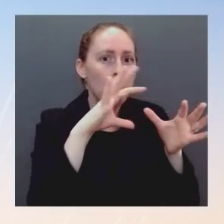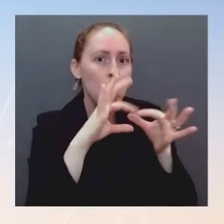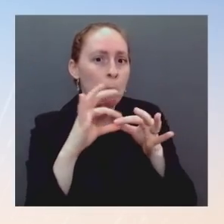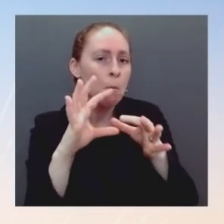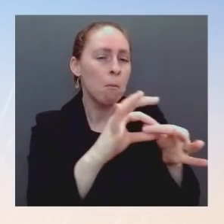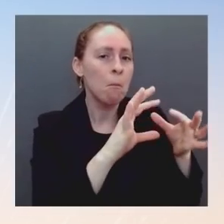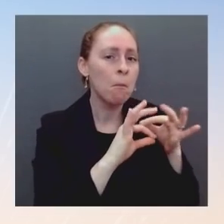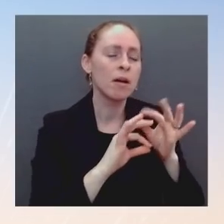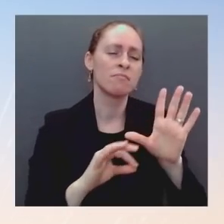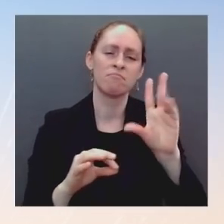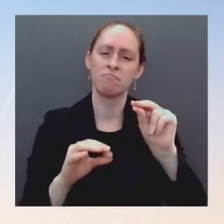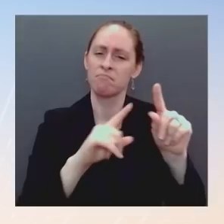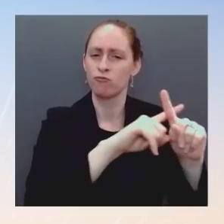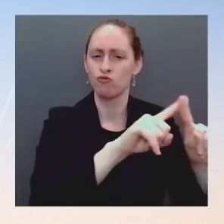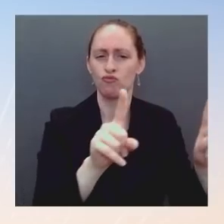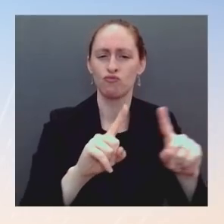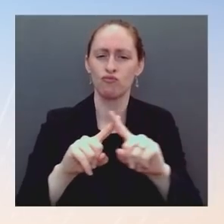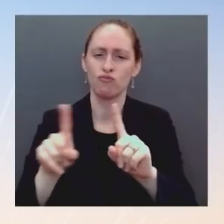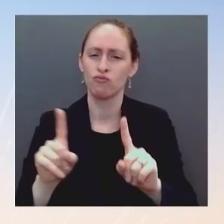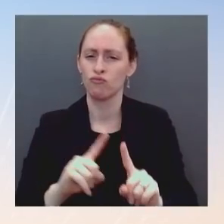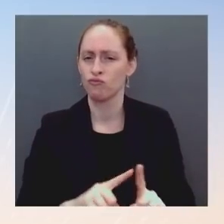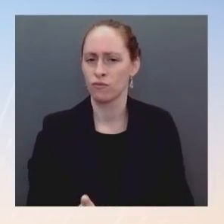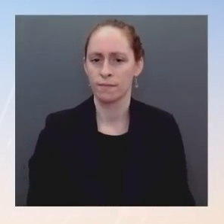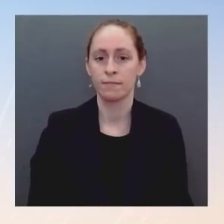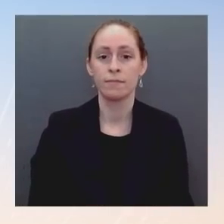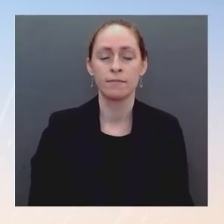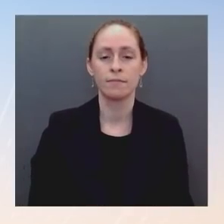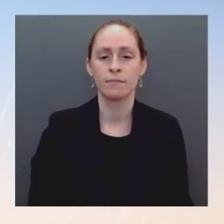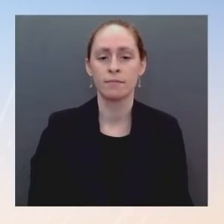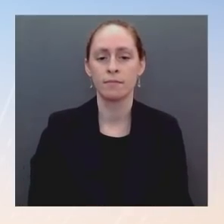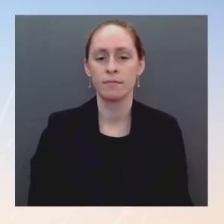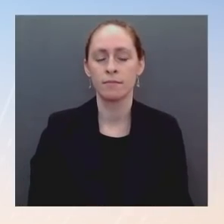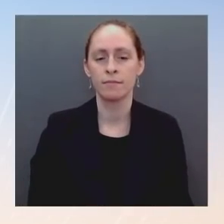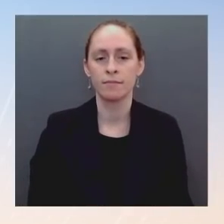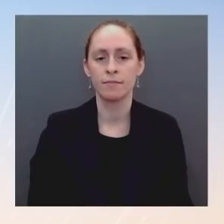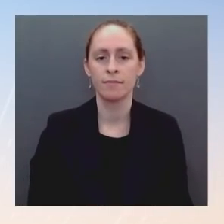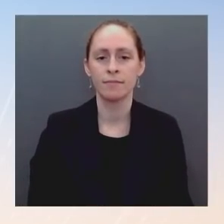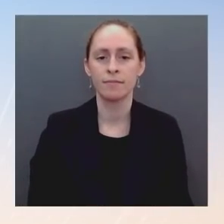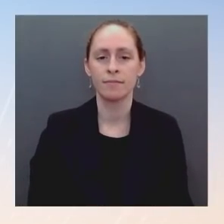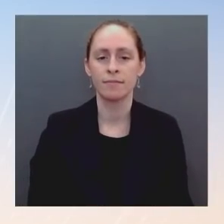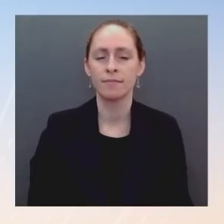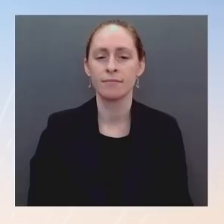I would say, a clear value that we need to stand by, which is the belief of the United States